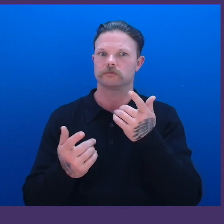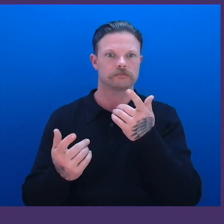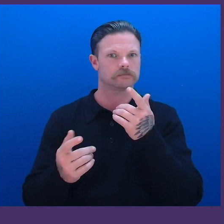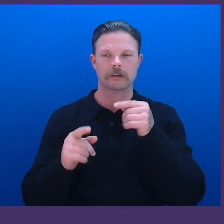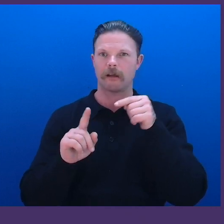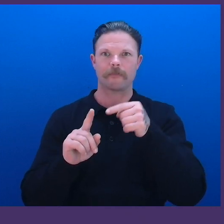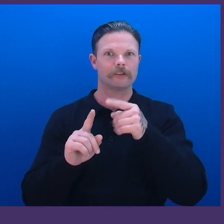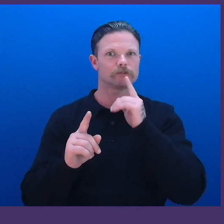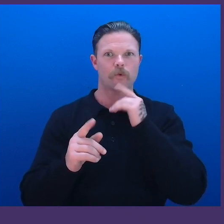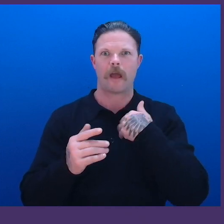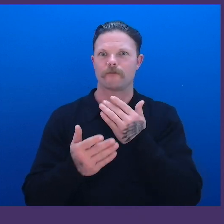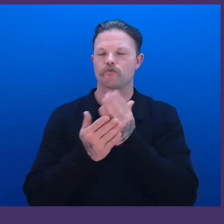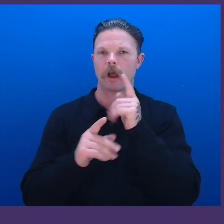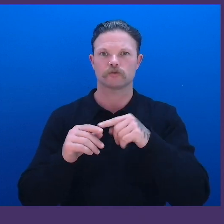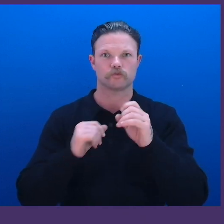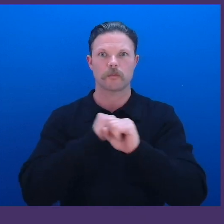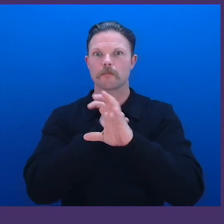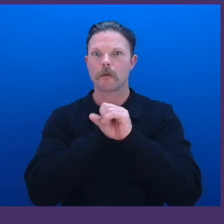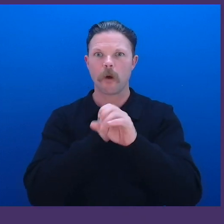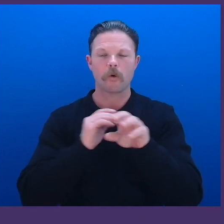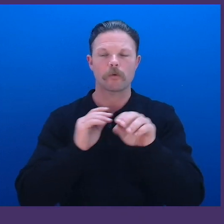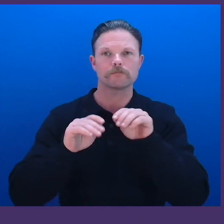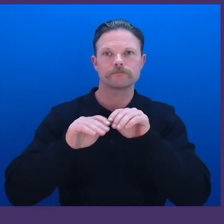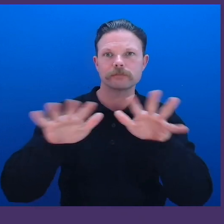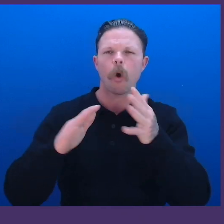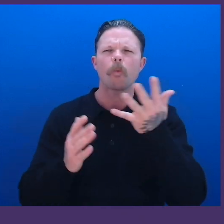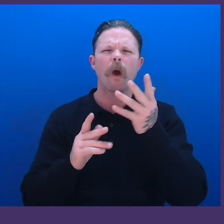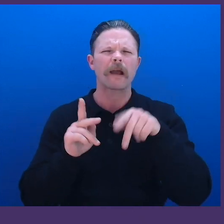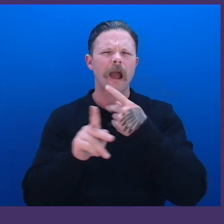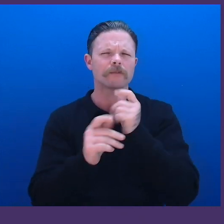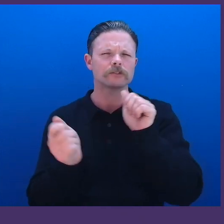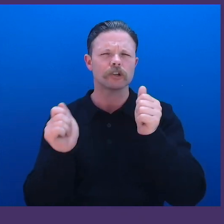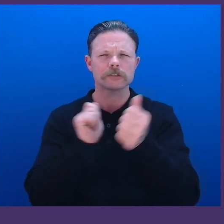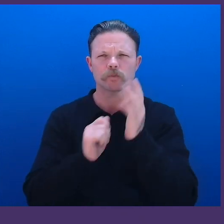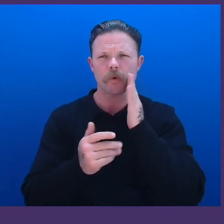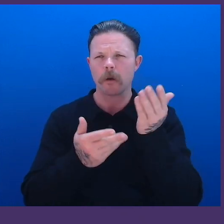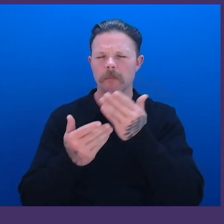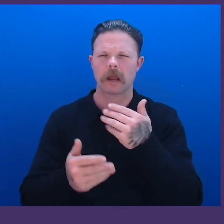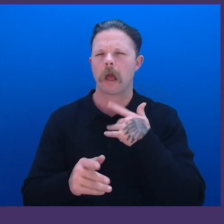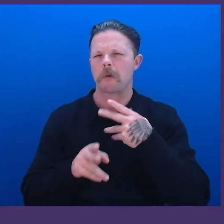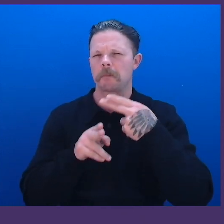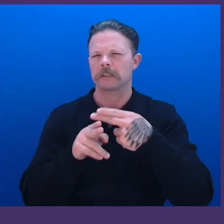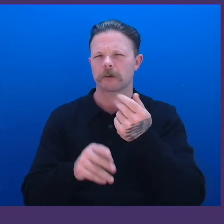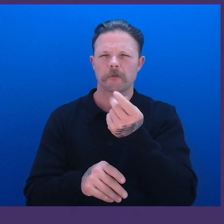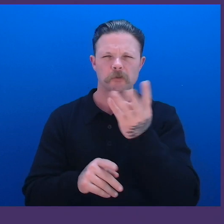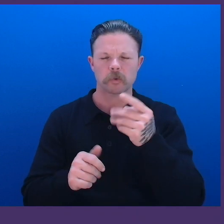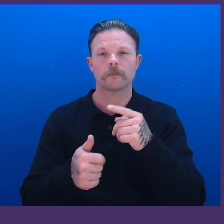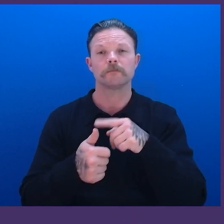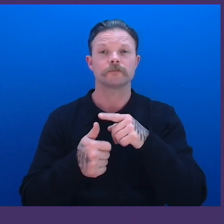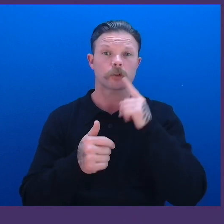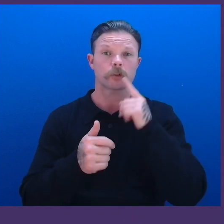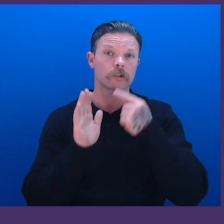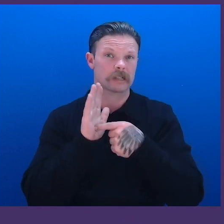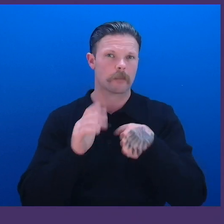In terms of what specific changes will it bring, I'm going to name a few. For example, I work a lot on air transport.